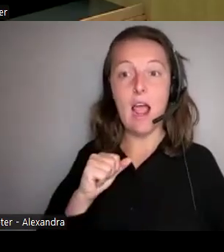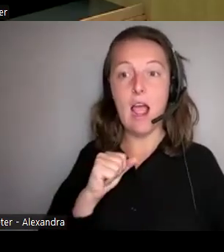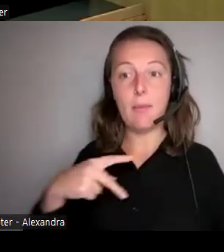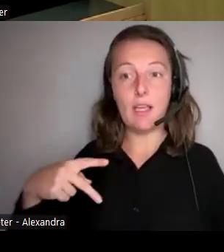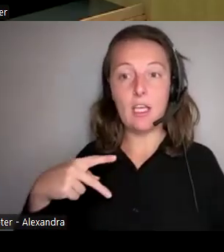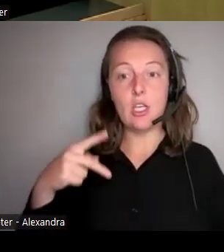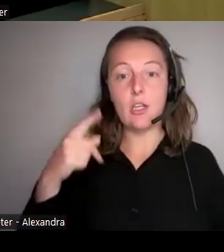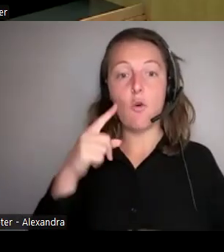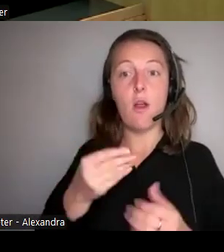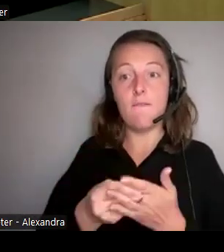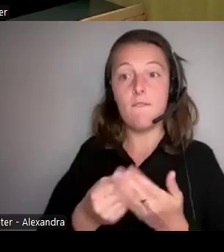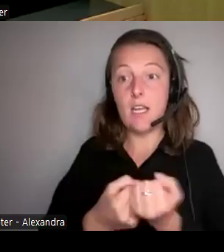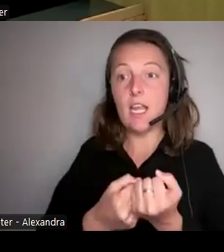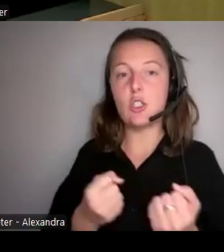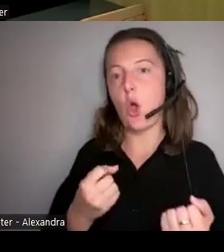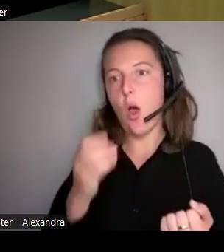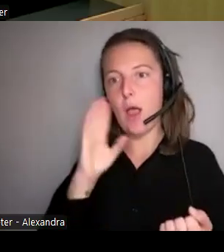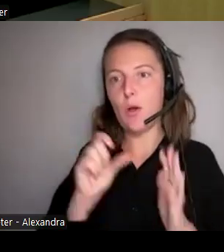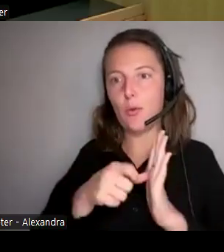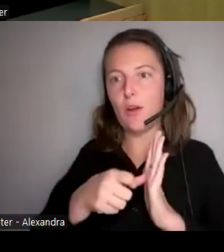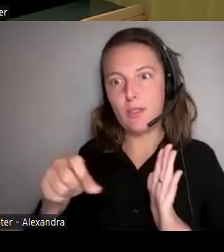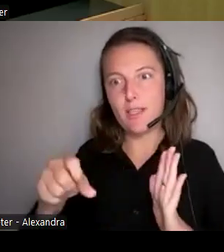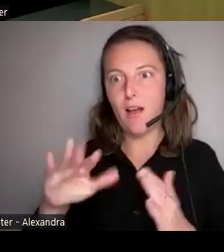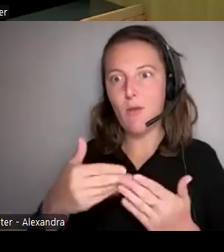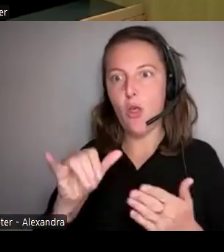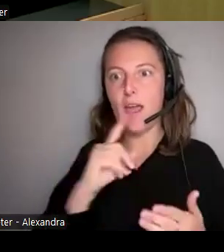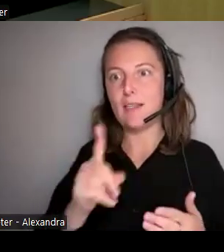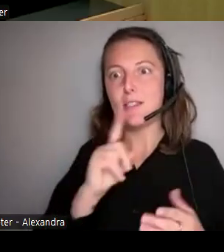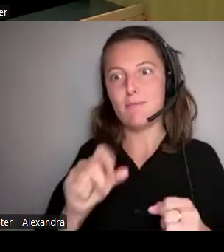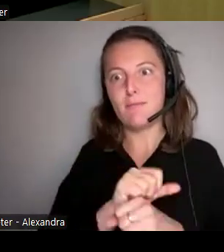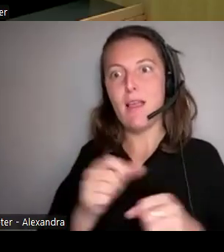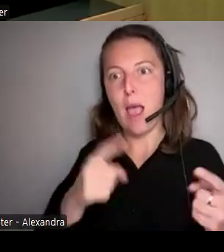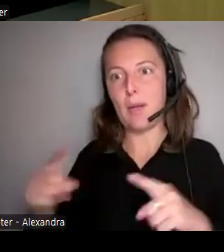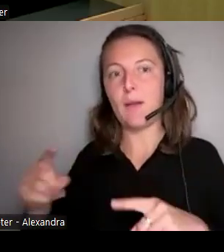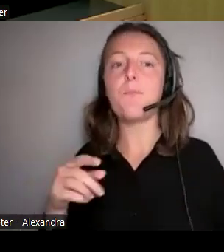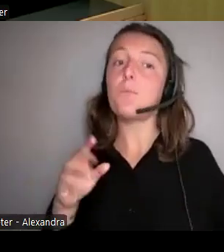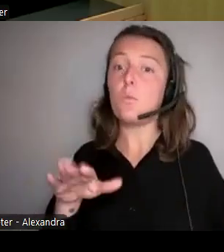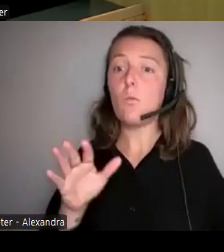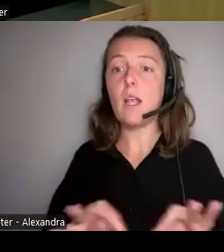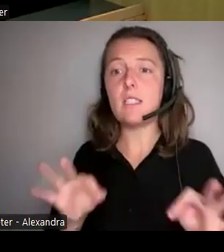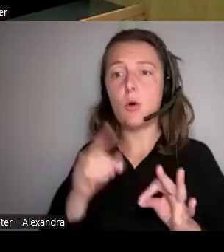to funding. So, I'll just reinforce. Yeah, all that's happening. Um, it's important to take a